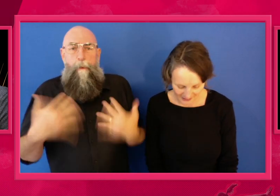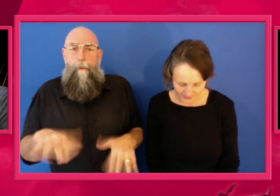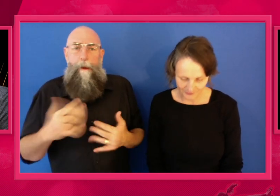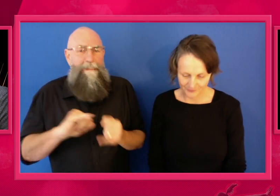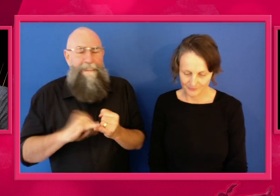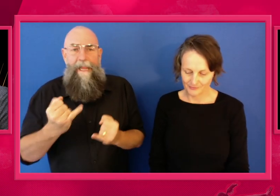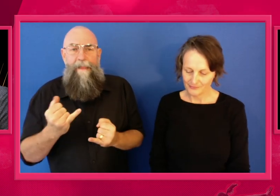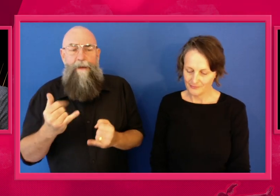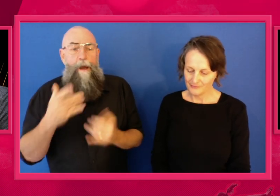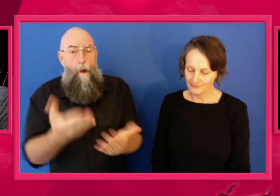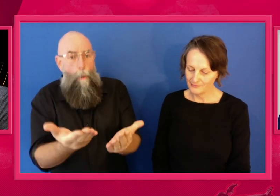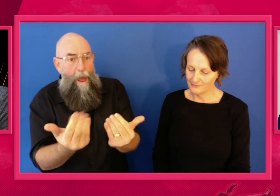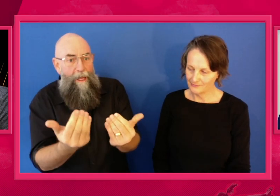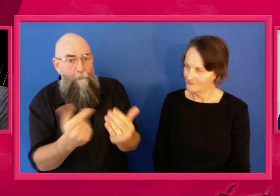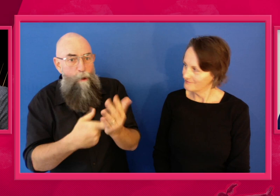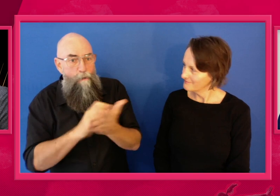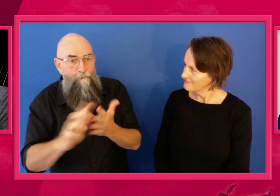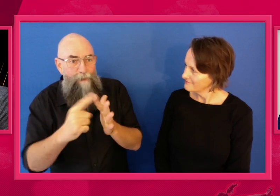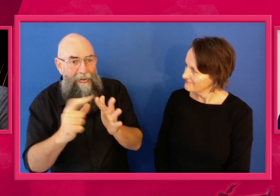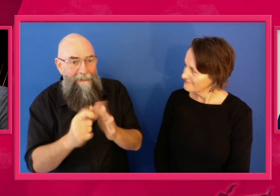Rheed McCracken: Thank you. Thanks for having me on.